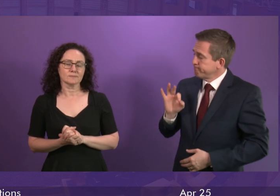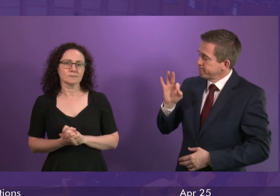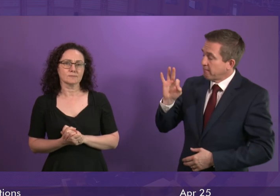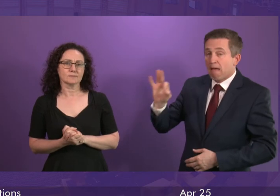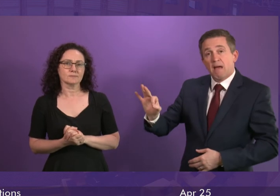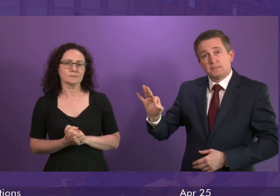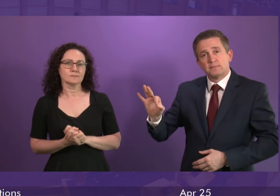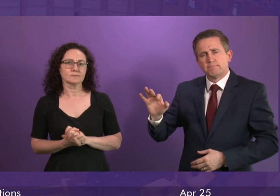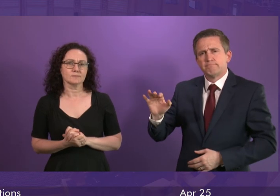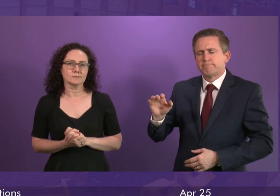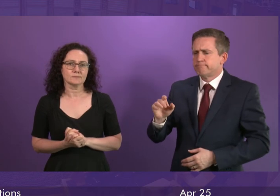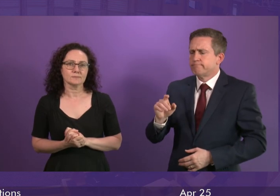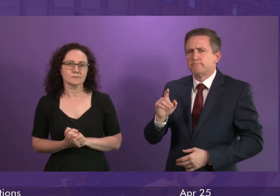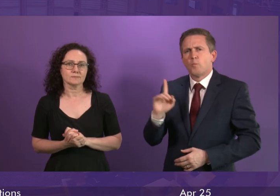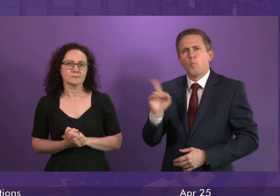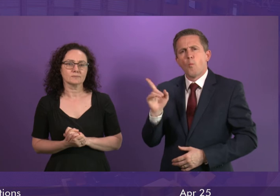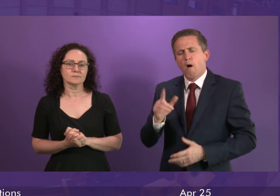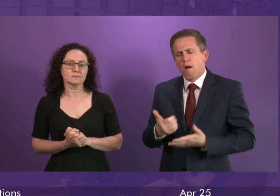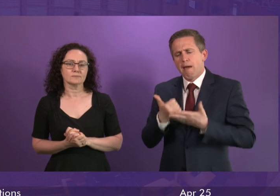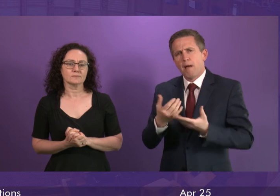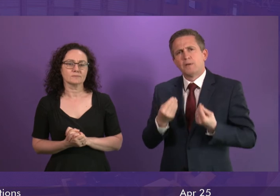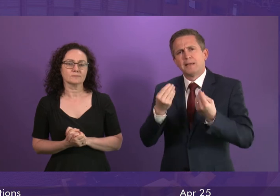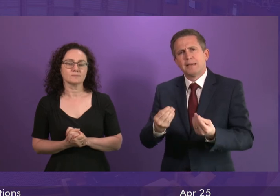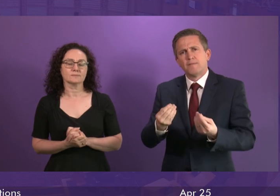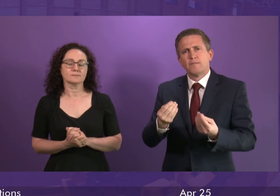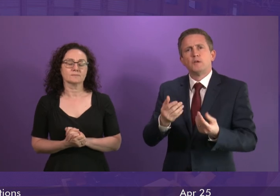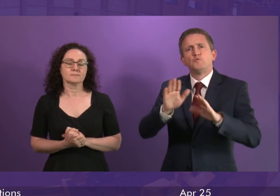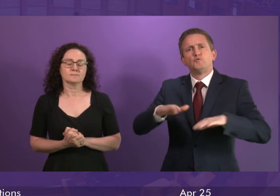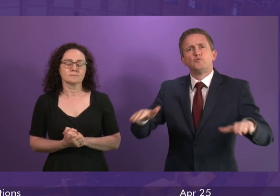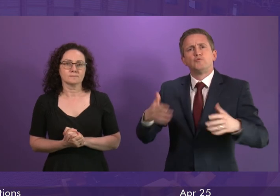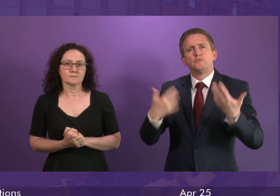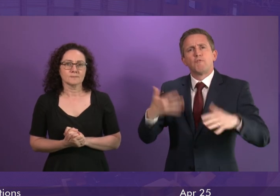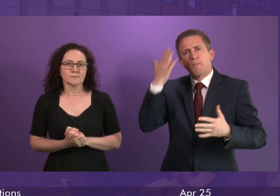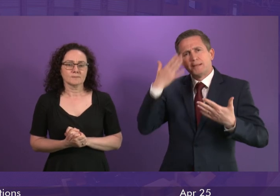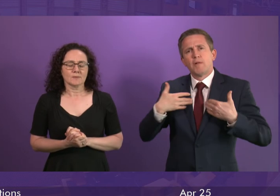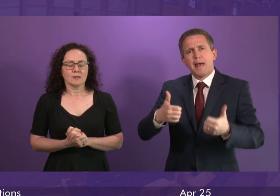To ask the First Minister what assistance will be provided to help the mental health of school pupils. (S5F-03275) The First Minister (Nicola Sturgeon):